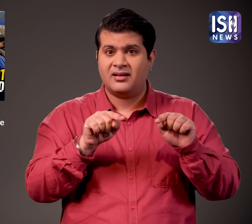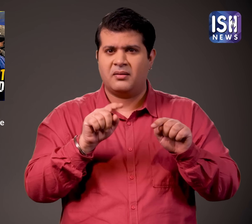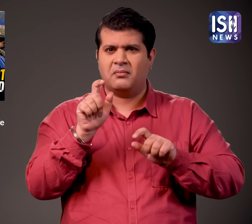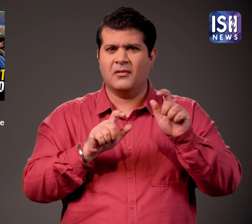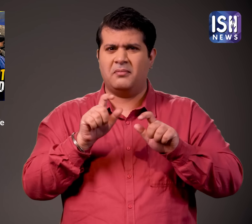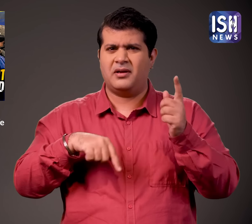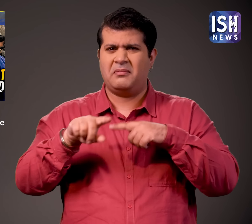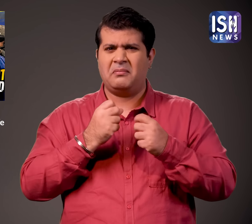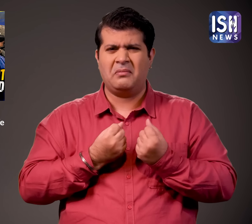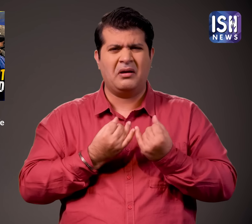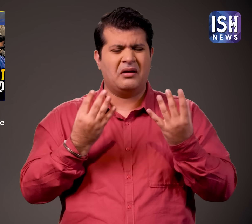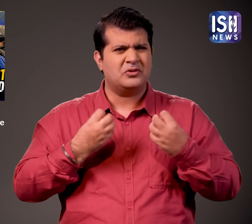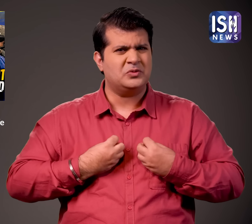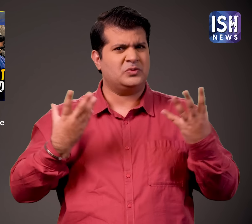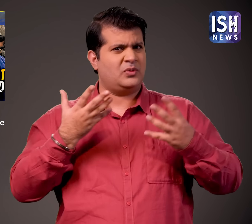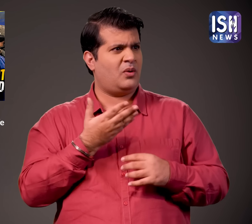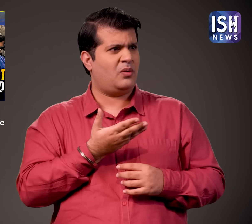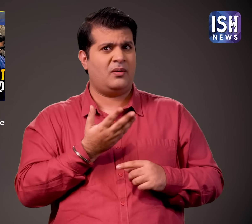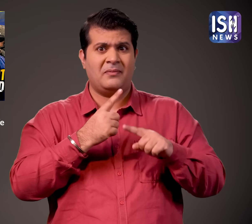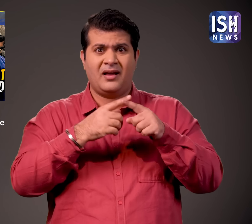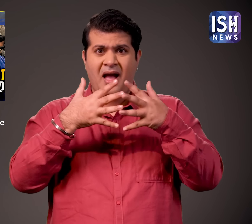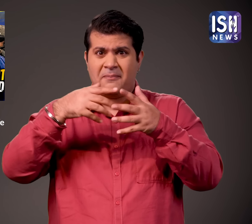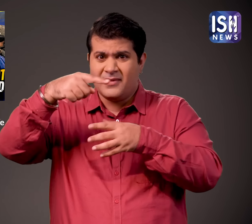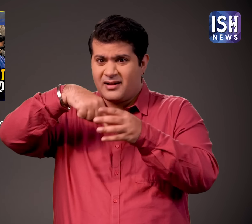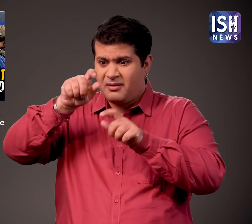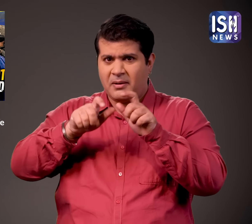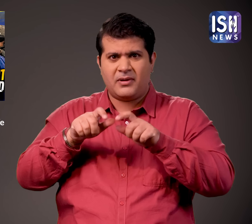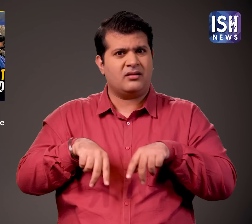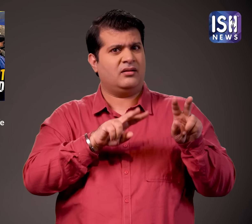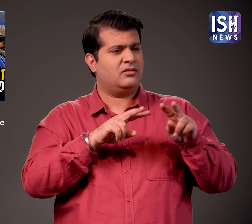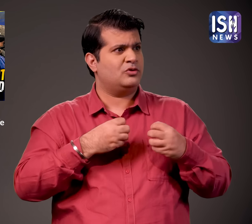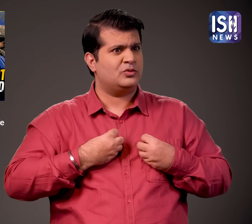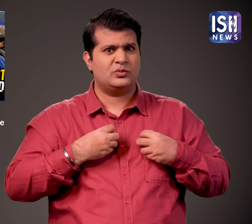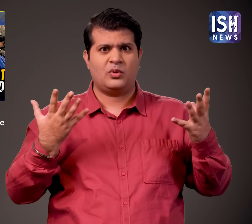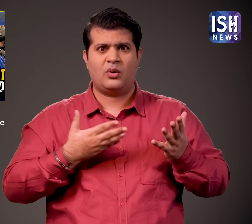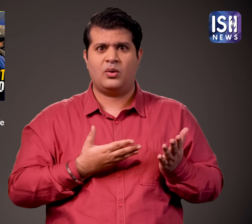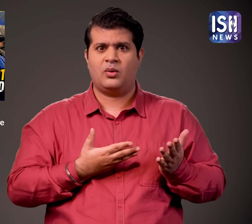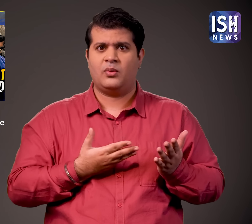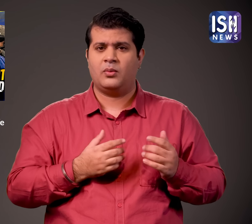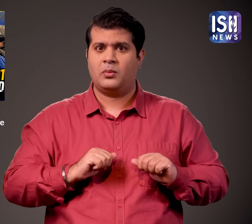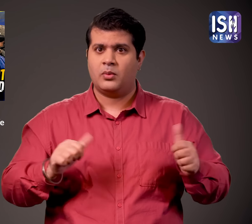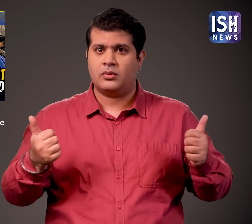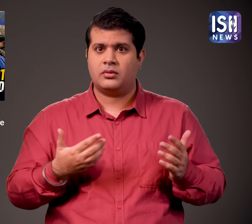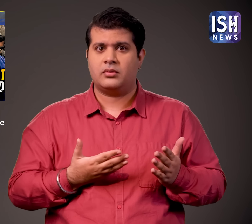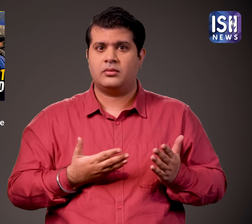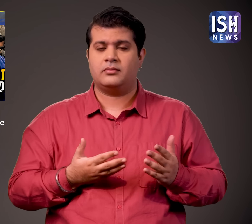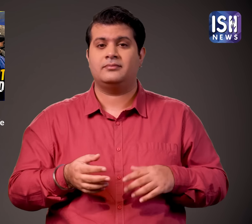What shocked many people around the world and in the US, was how bluntly the US reacted.